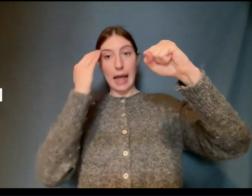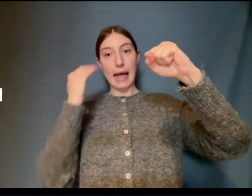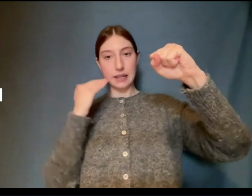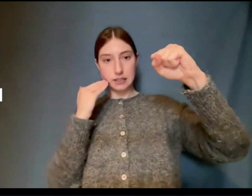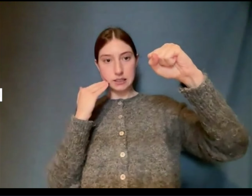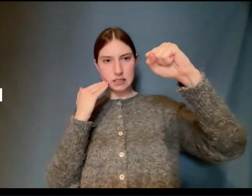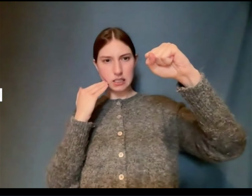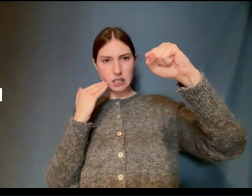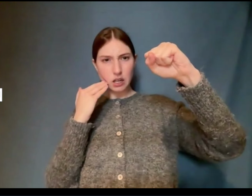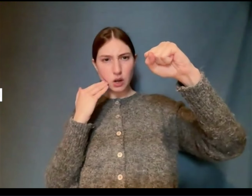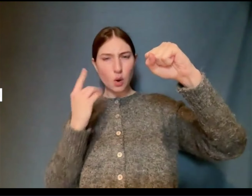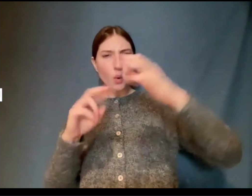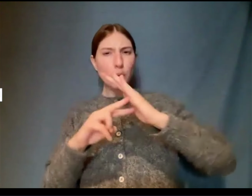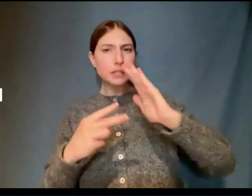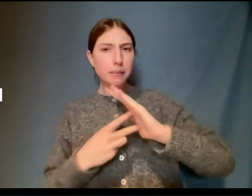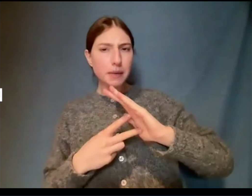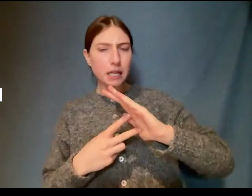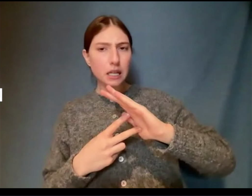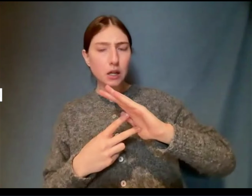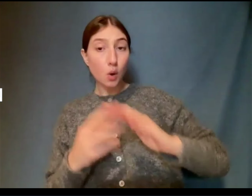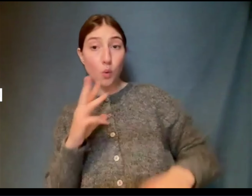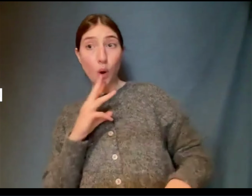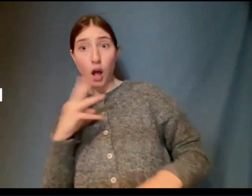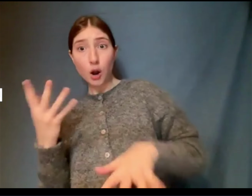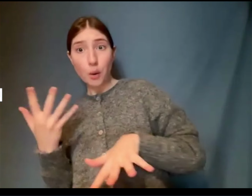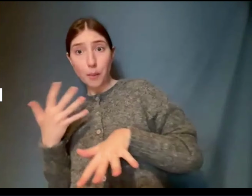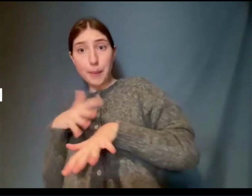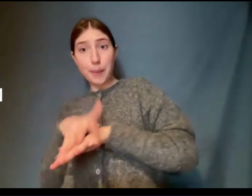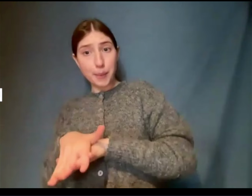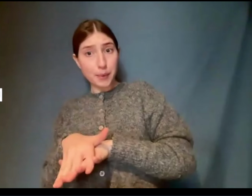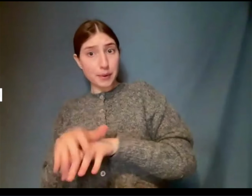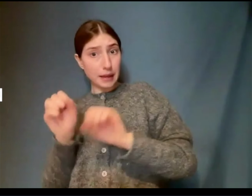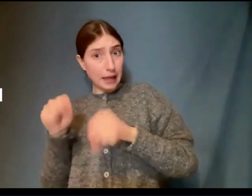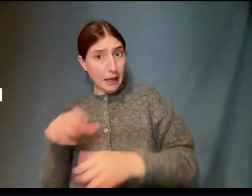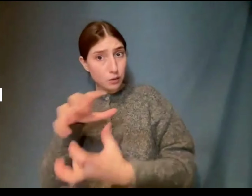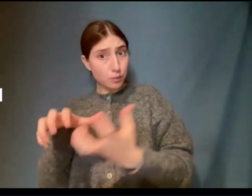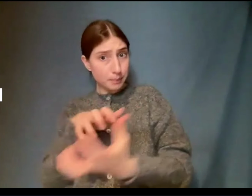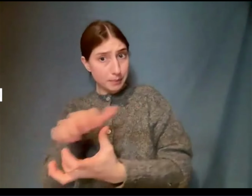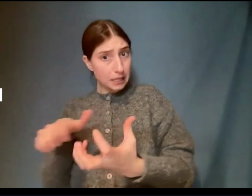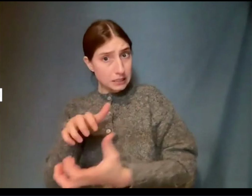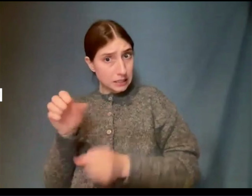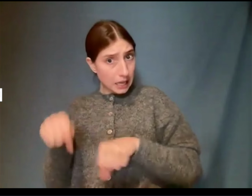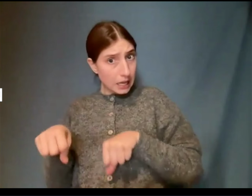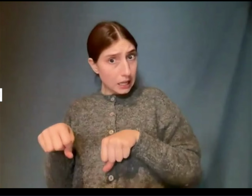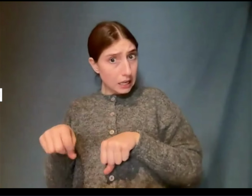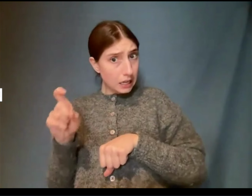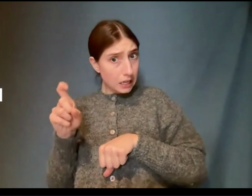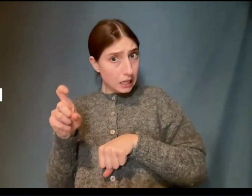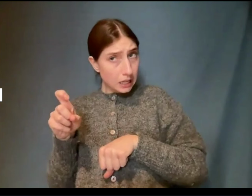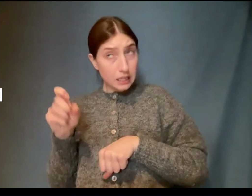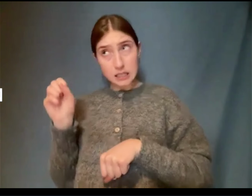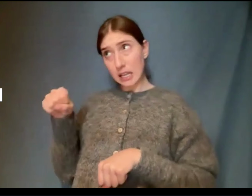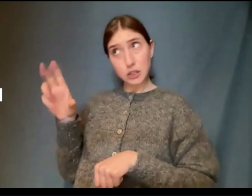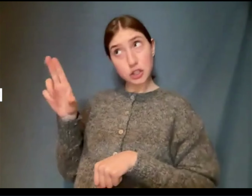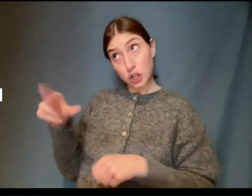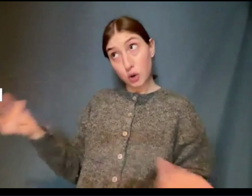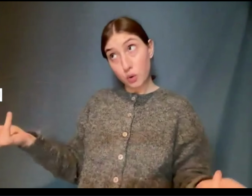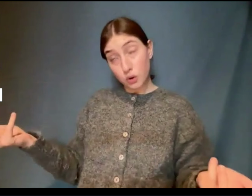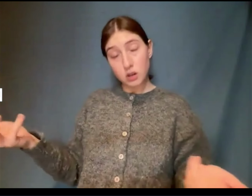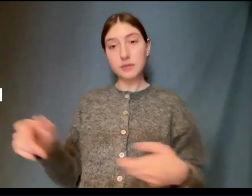water or not? No. No. Polar? Yes. Yes or no? Yes. Yes. Polar mixes with water. Non-polar